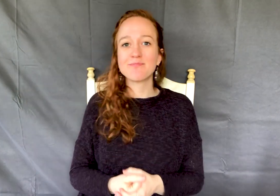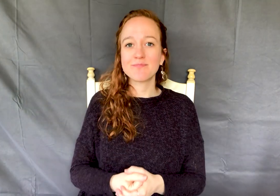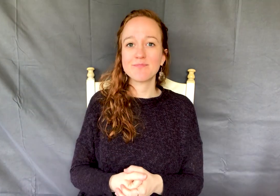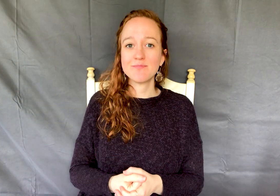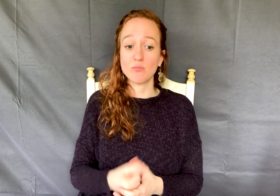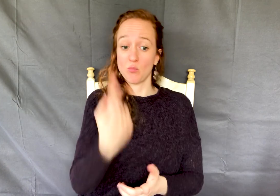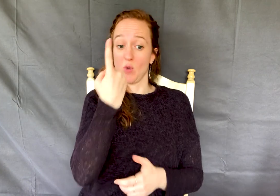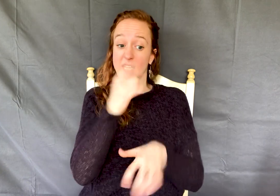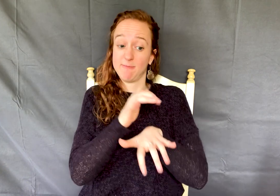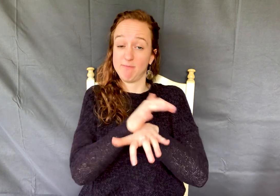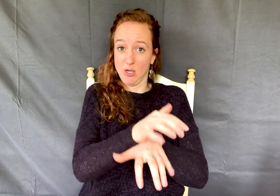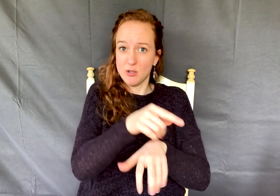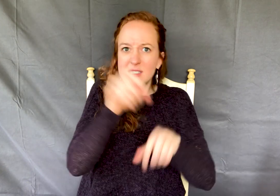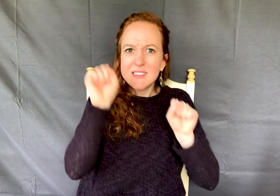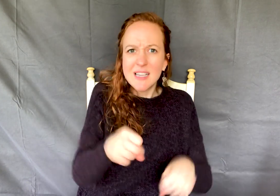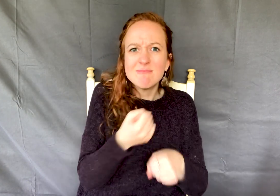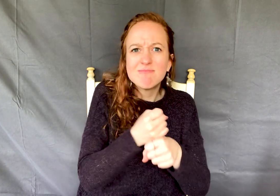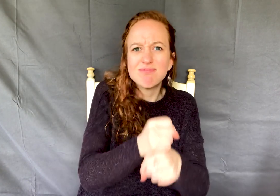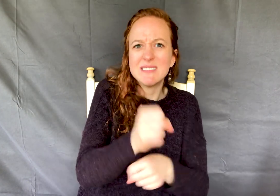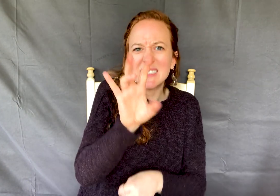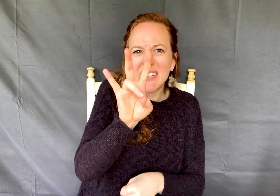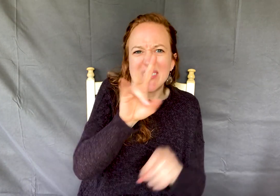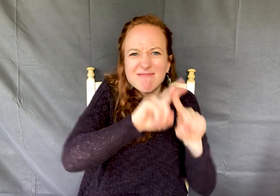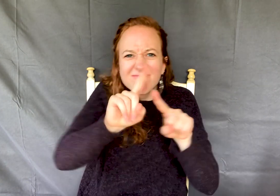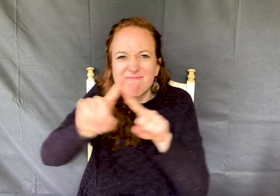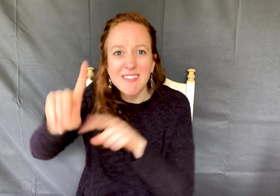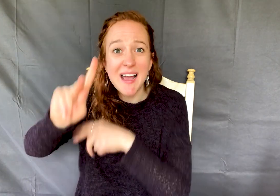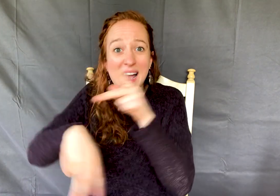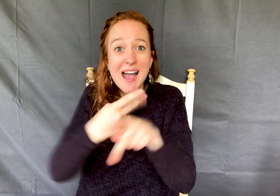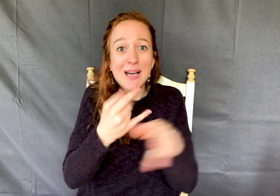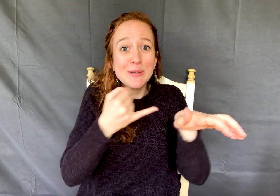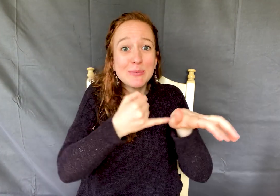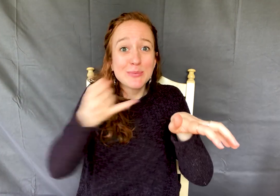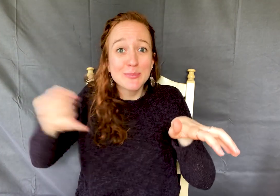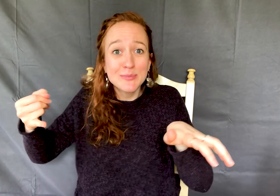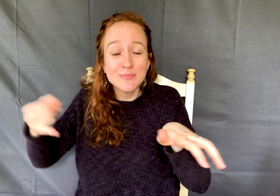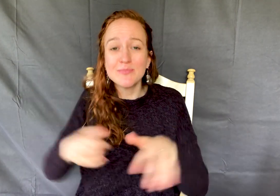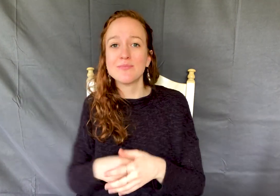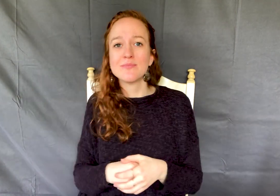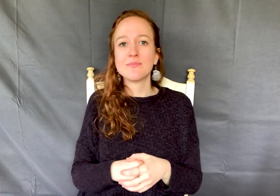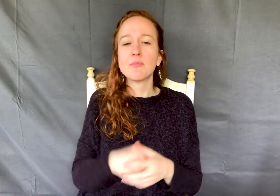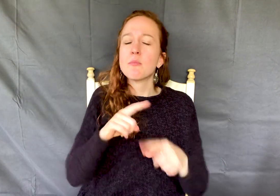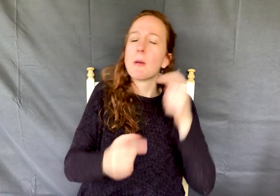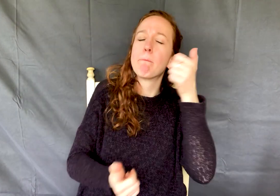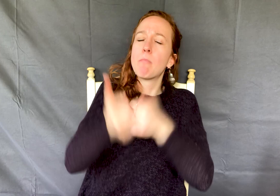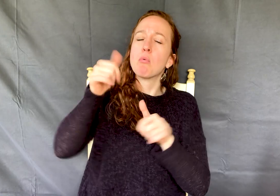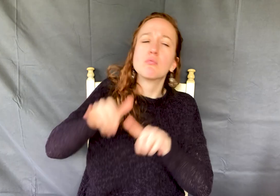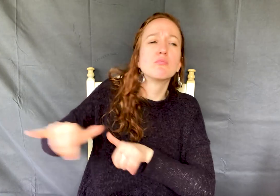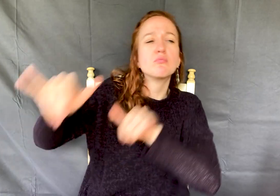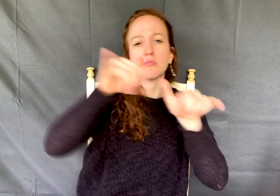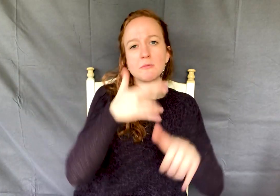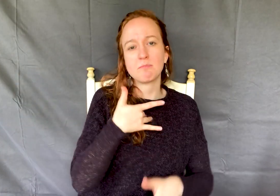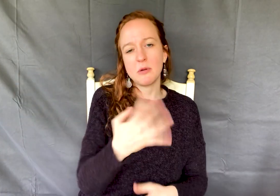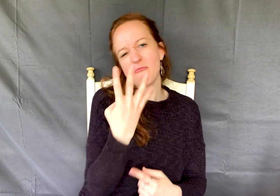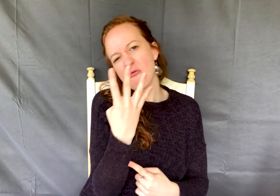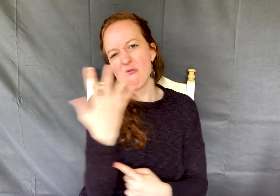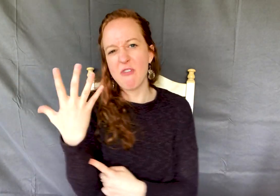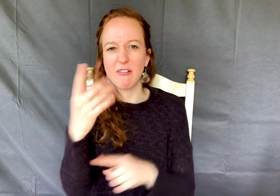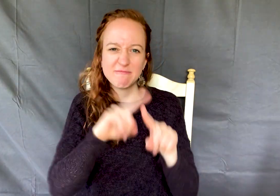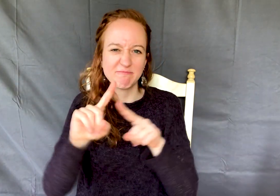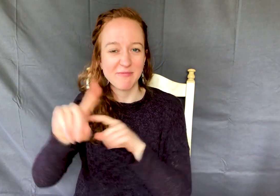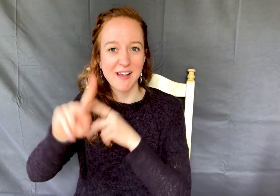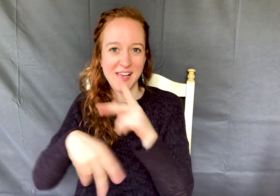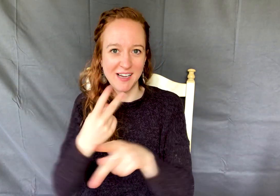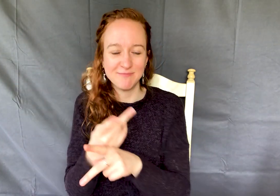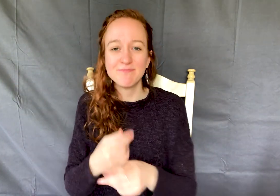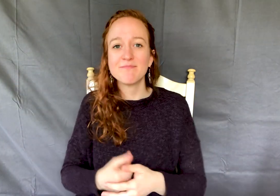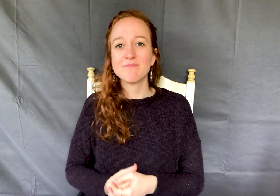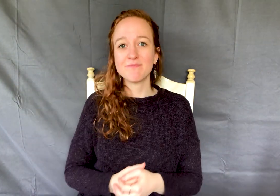Any individual spider can make up to seven different types of silk, but most generally make four to five kinds.